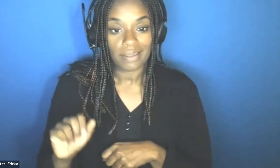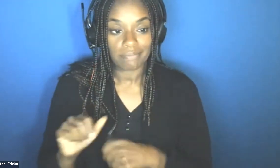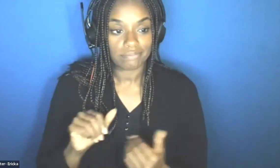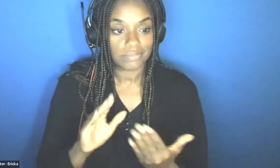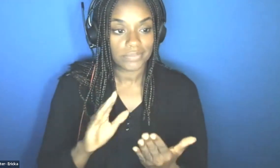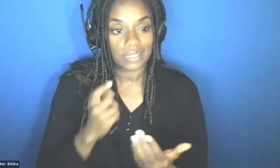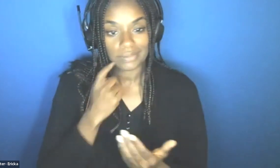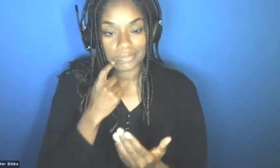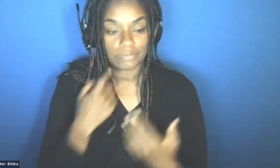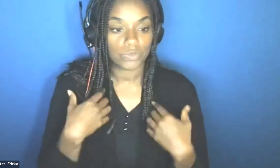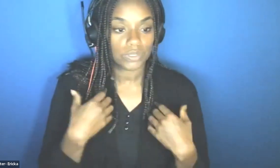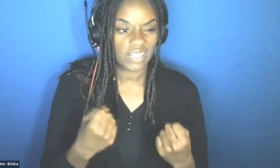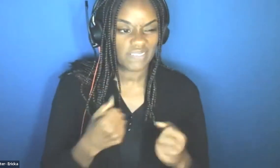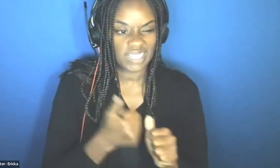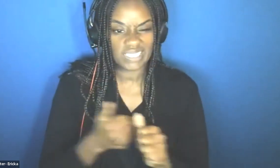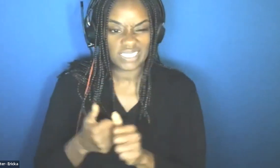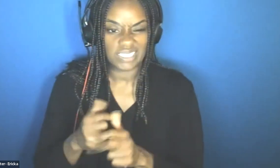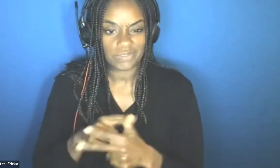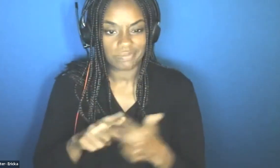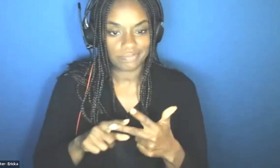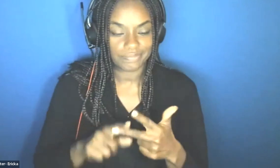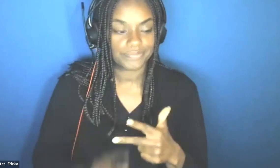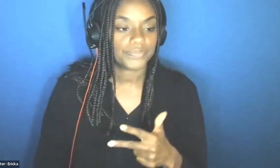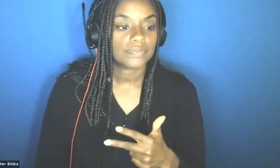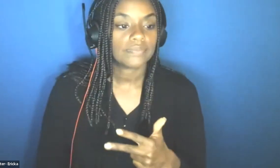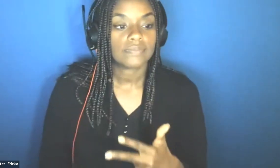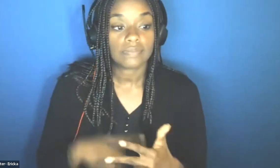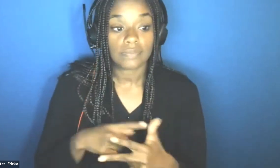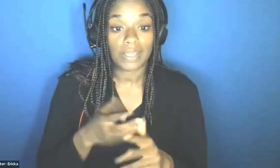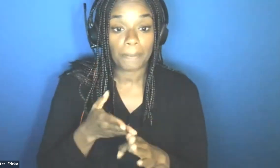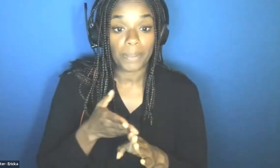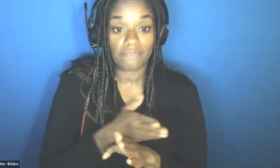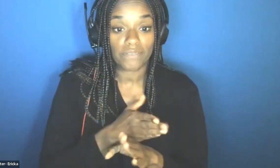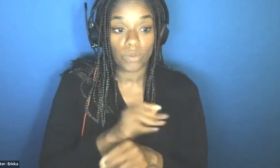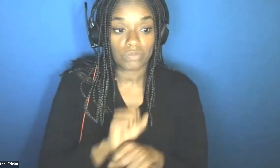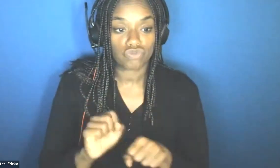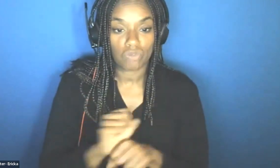We need to keep in mind that there are three stages of employment.